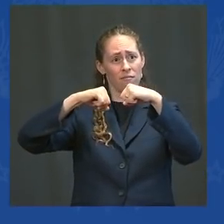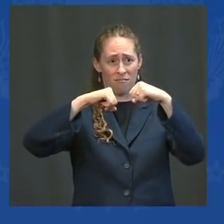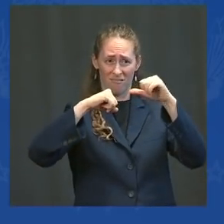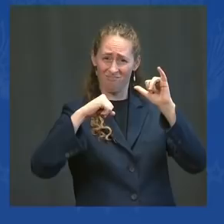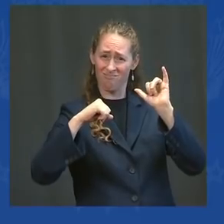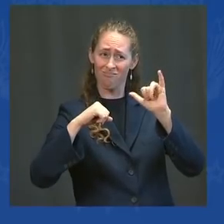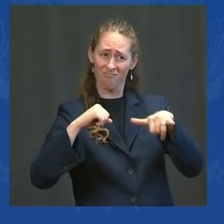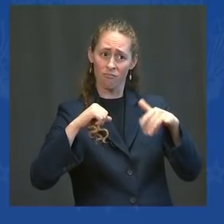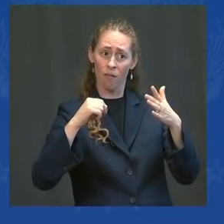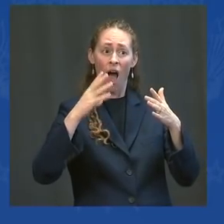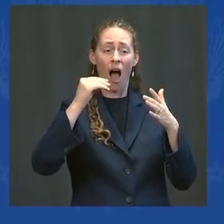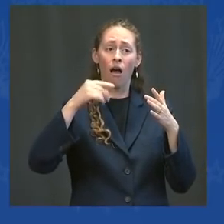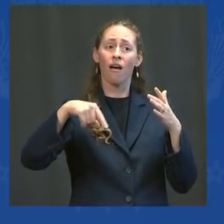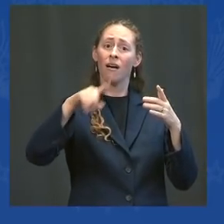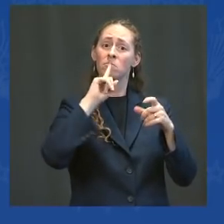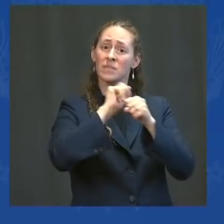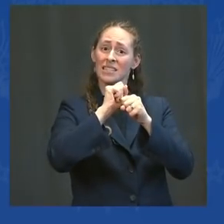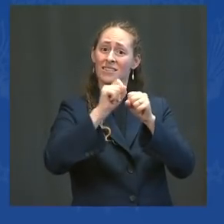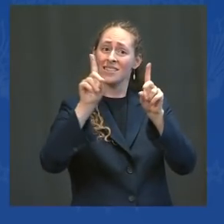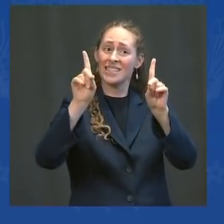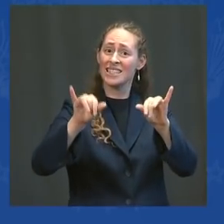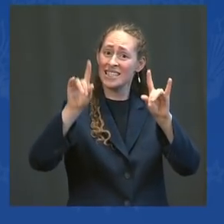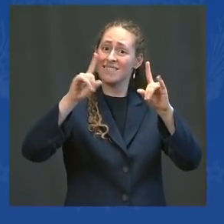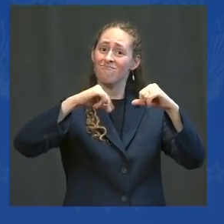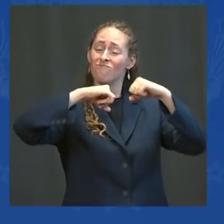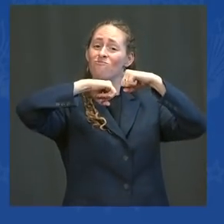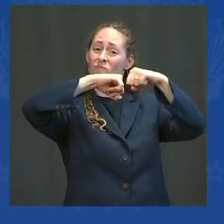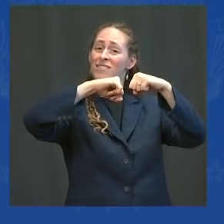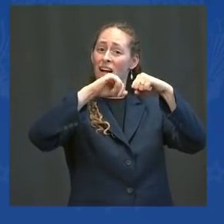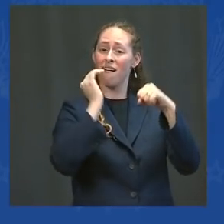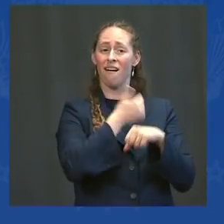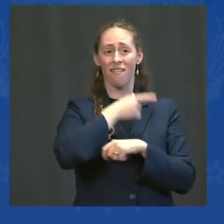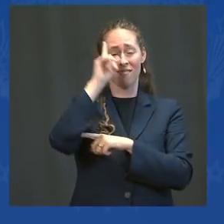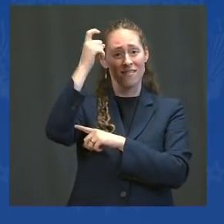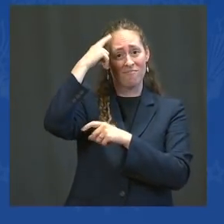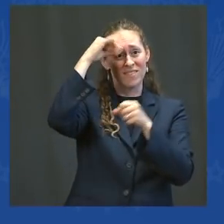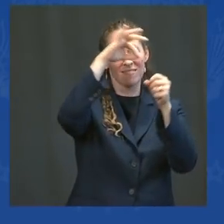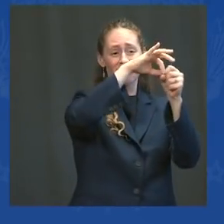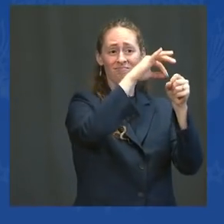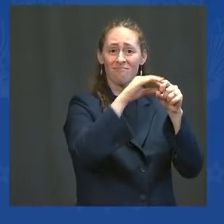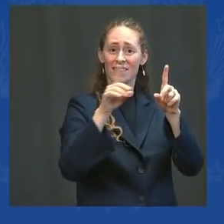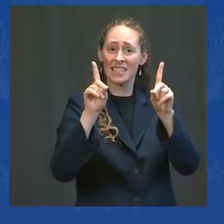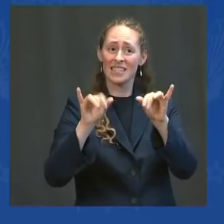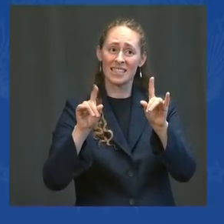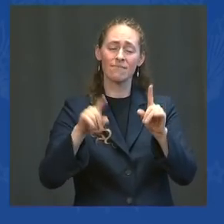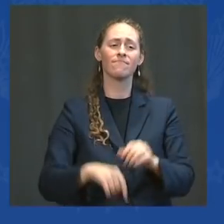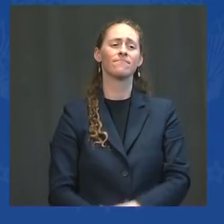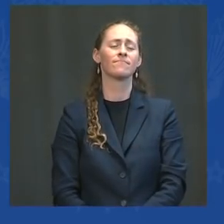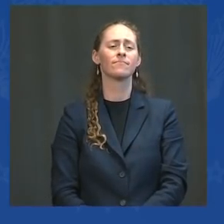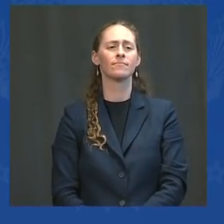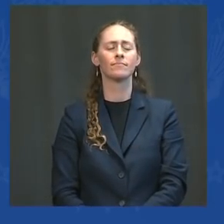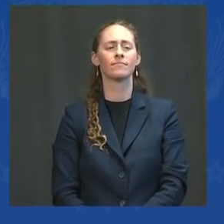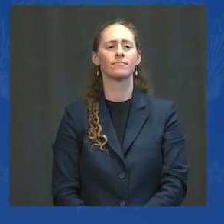As proud of Brian and Billy as you are,